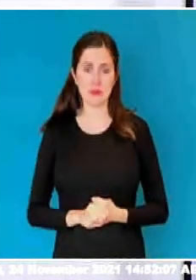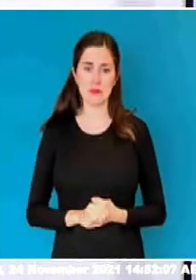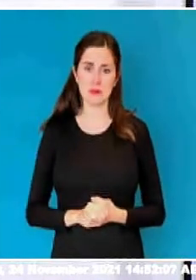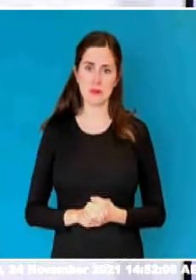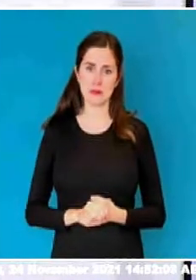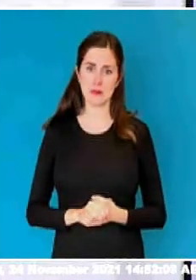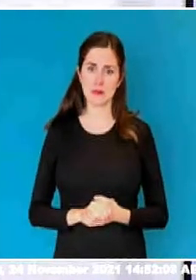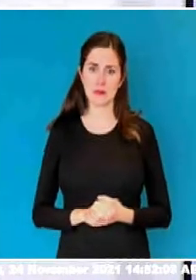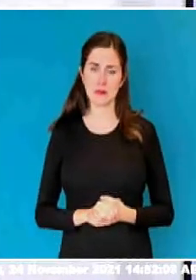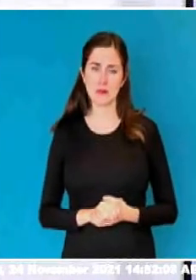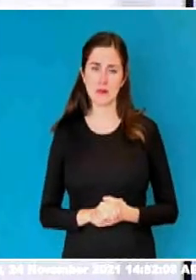At that point.